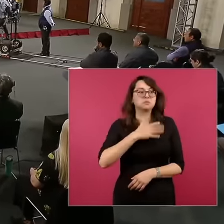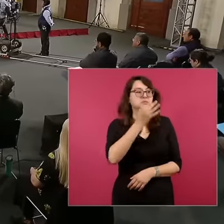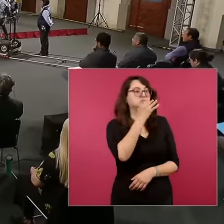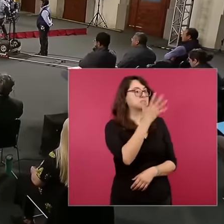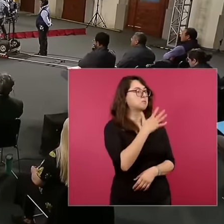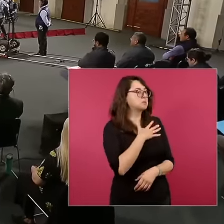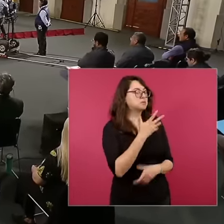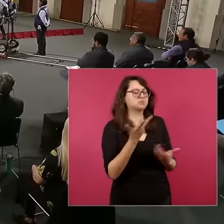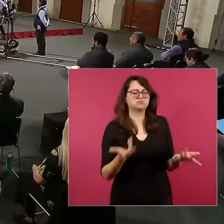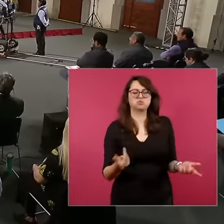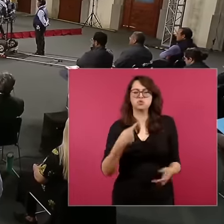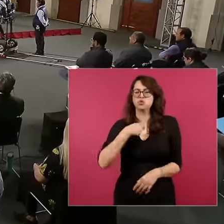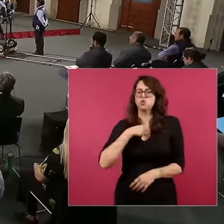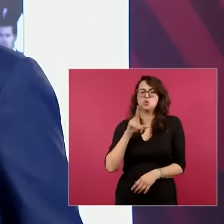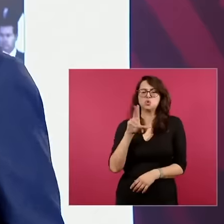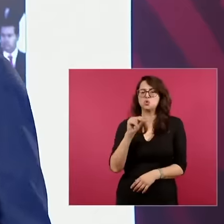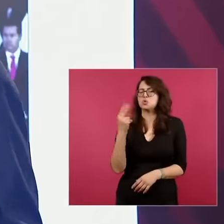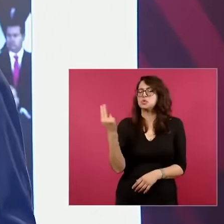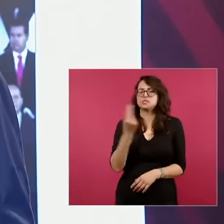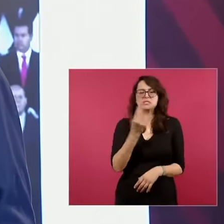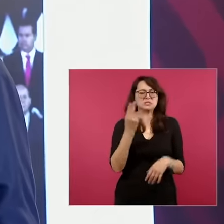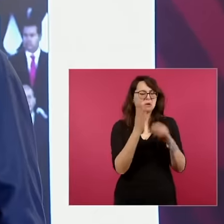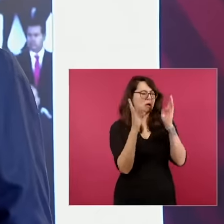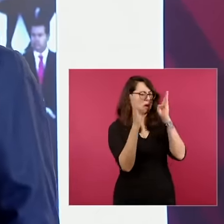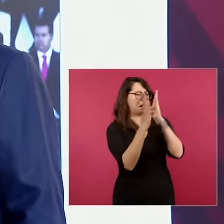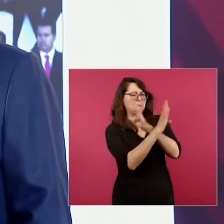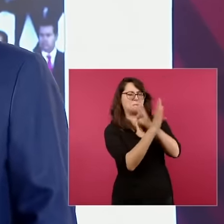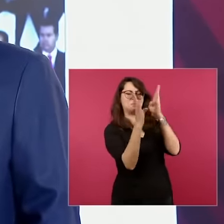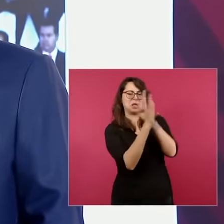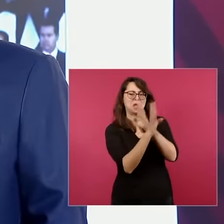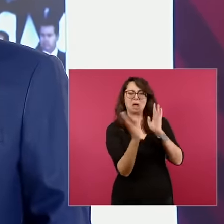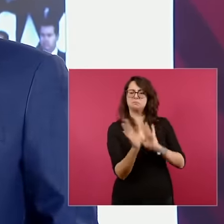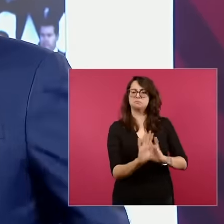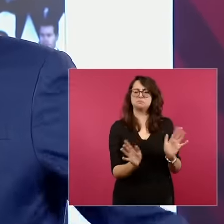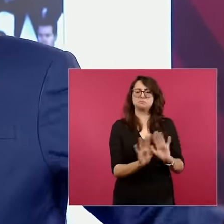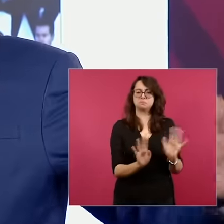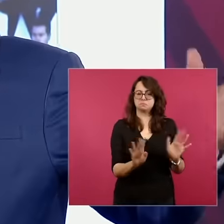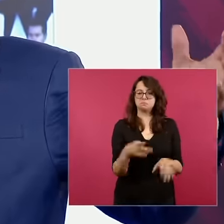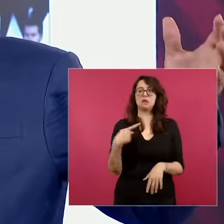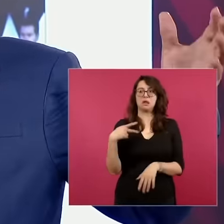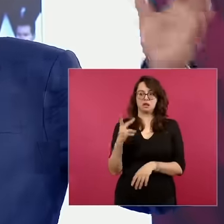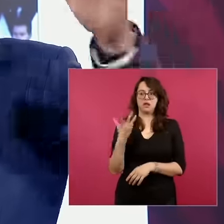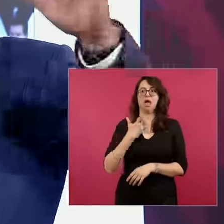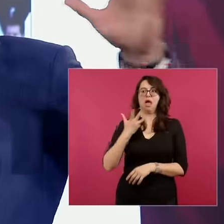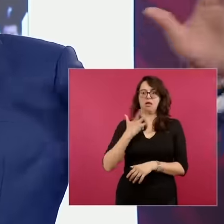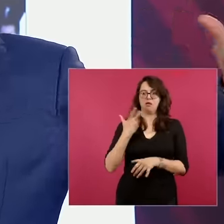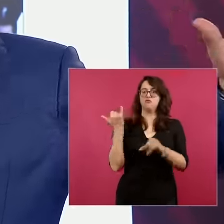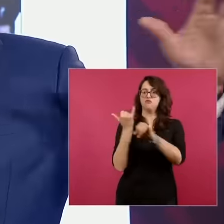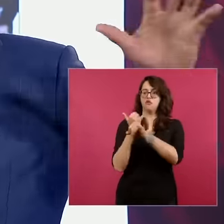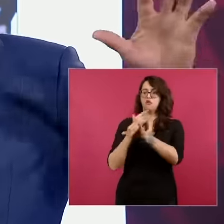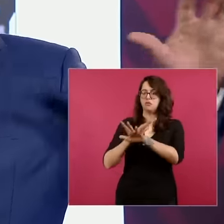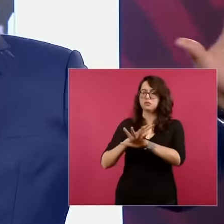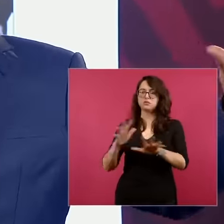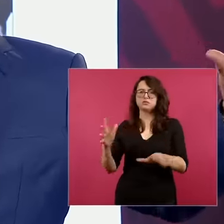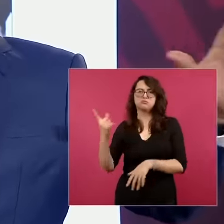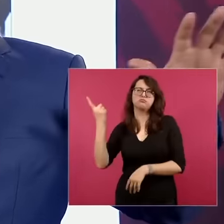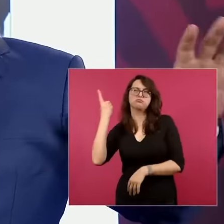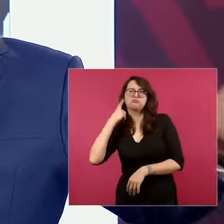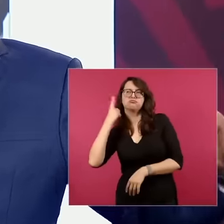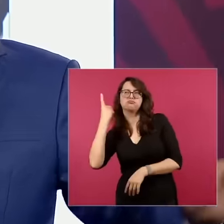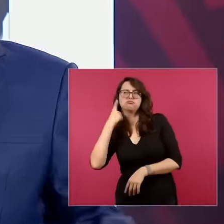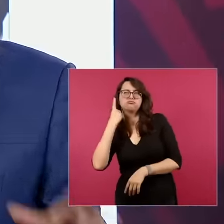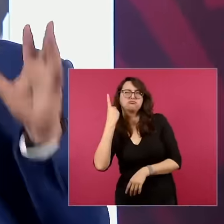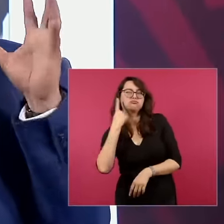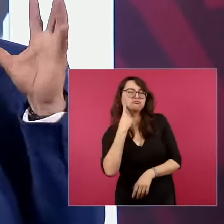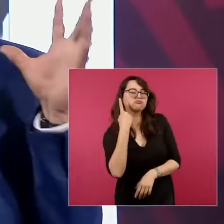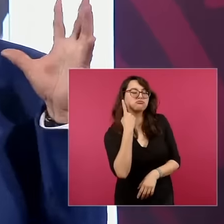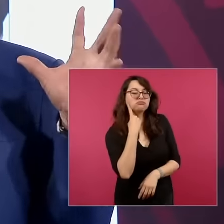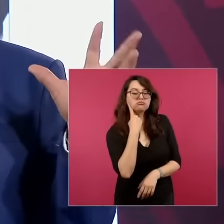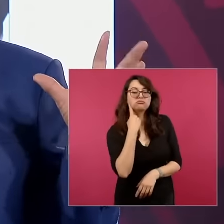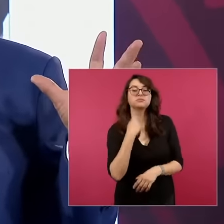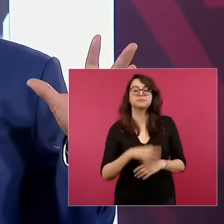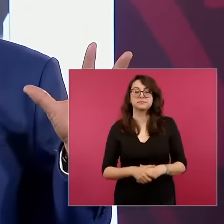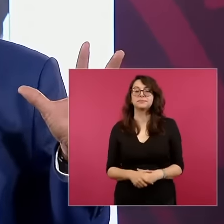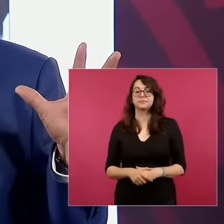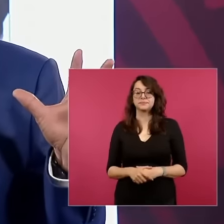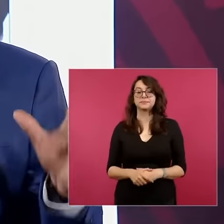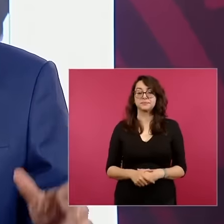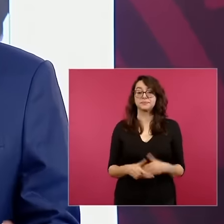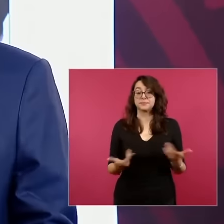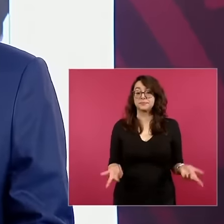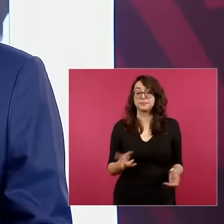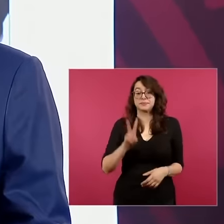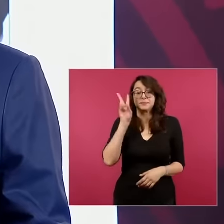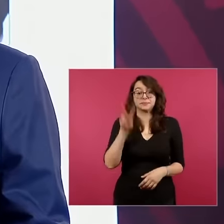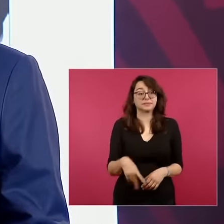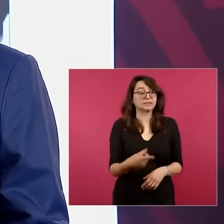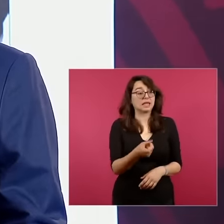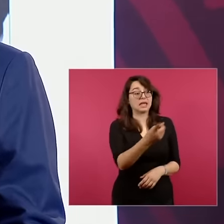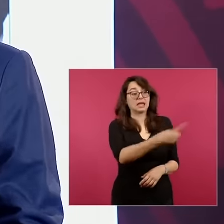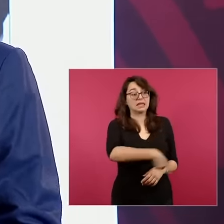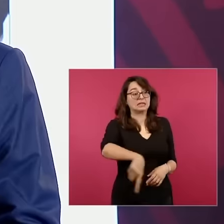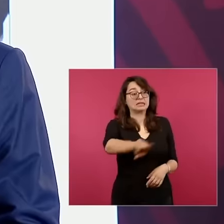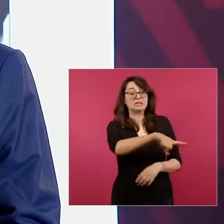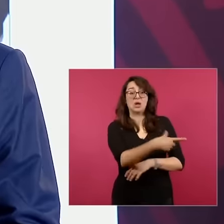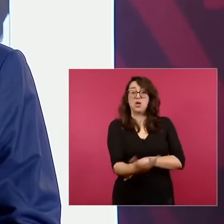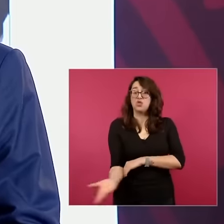intelligence. So it is necessary to prepare them because it is very toxic. Imagine hearing about violence all day long,